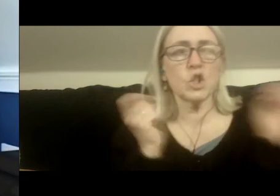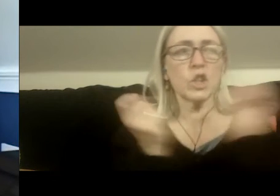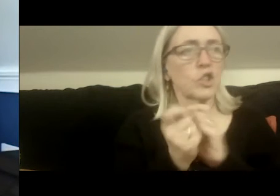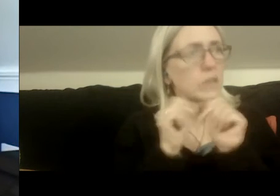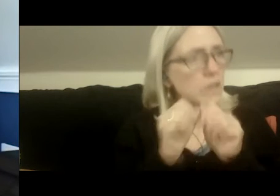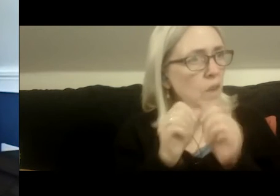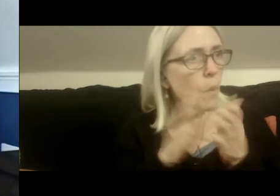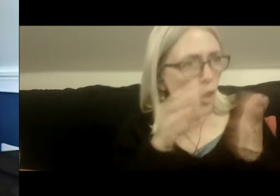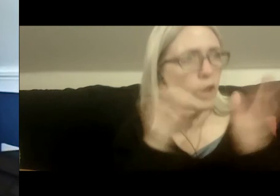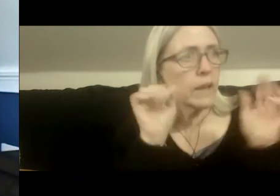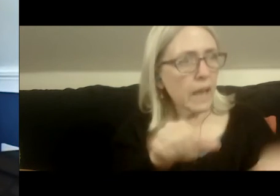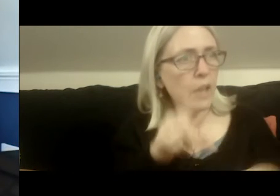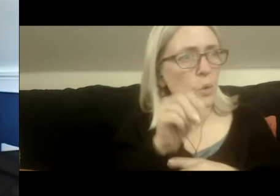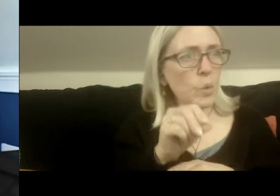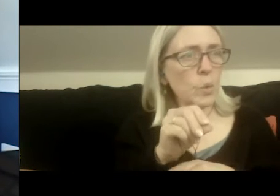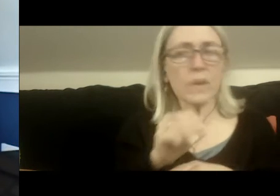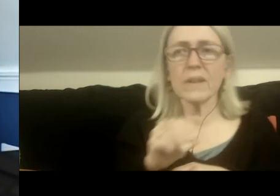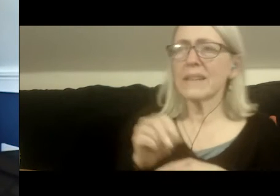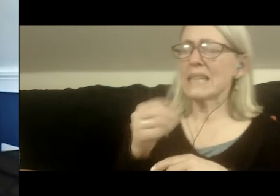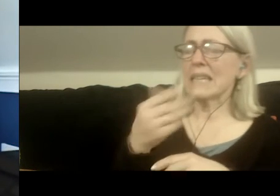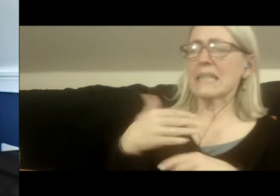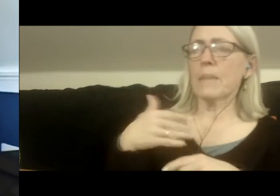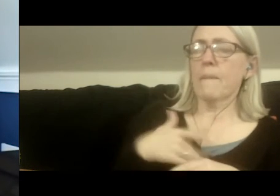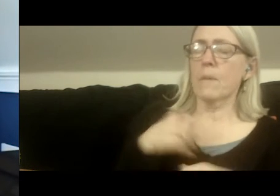Working in concert with the entire Digital Learning and Design Team